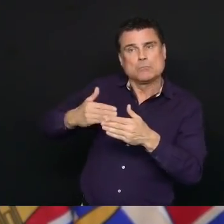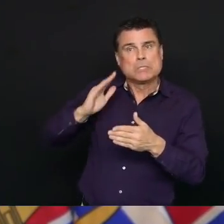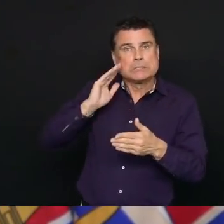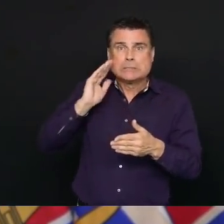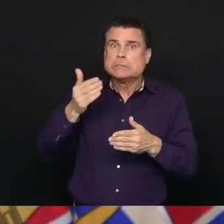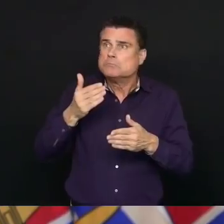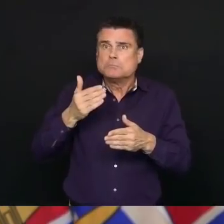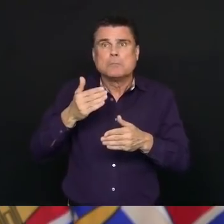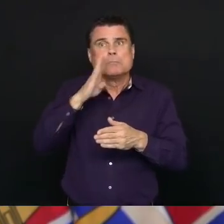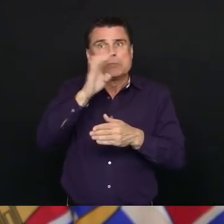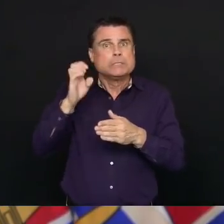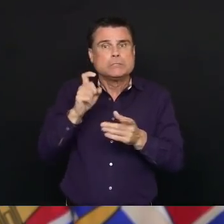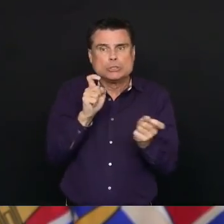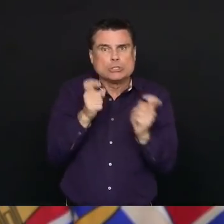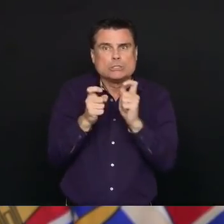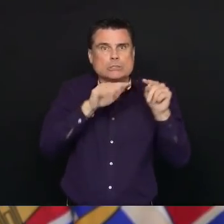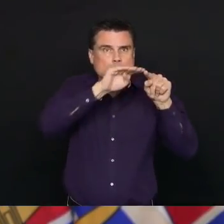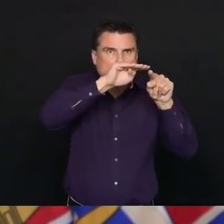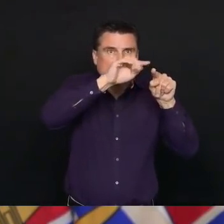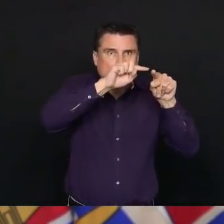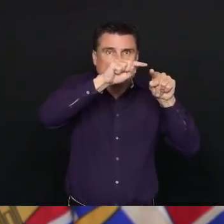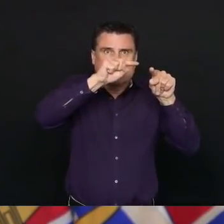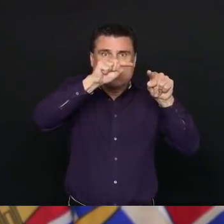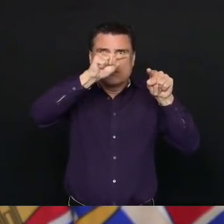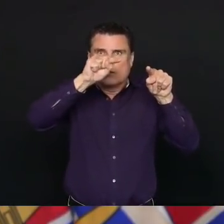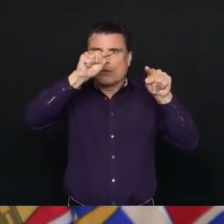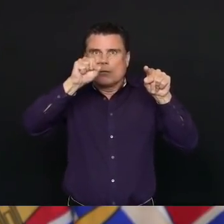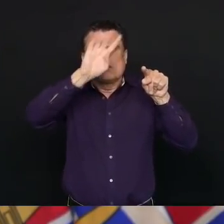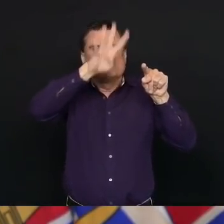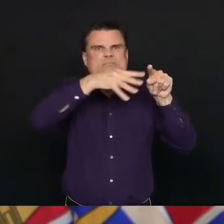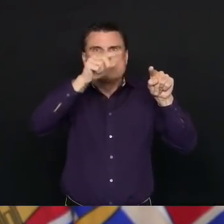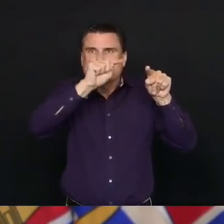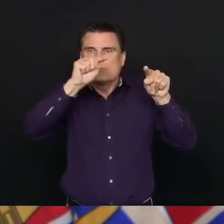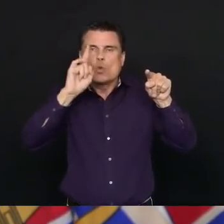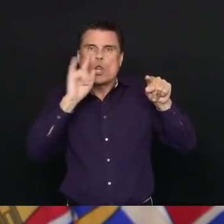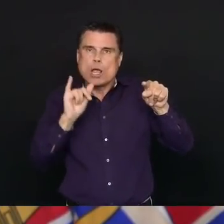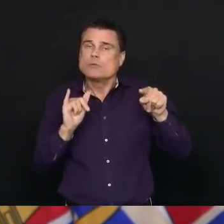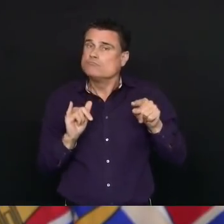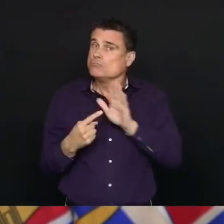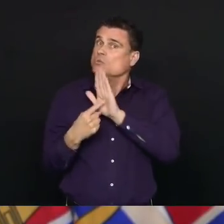Kia with global news. Hello Doctor Henry. I was wondering